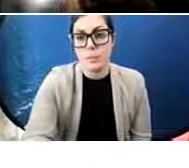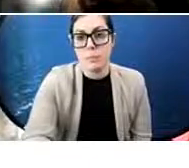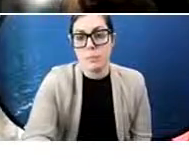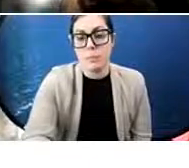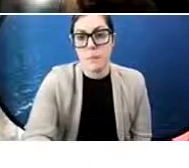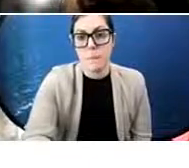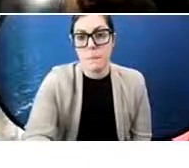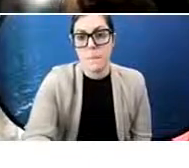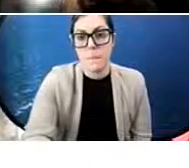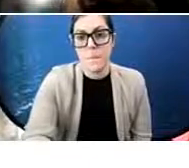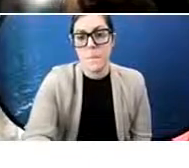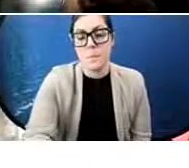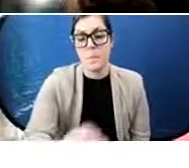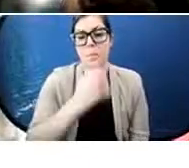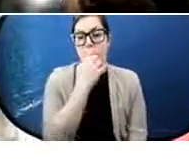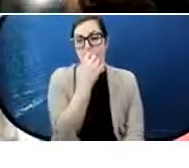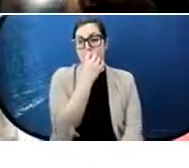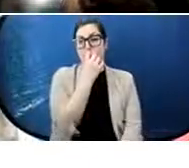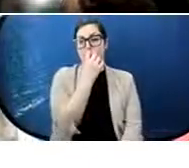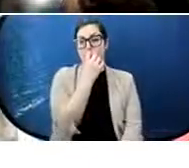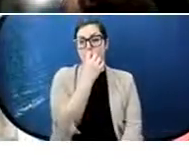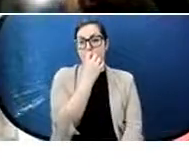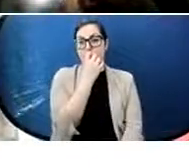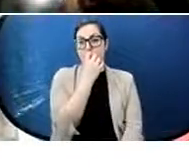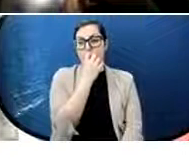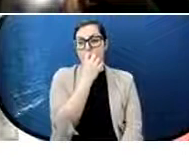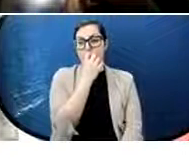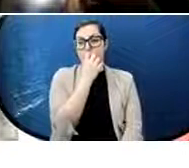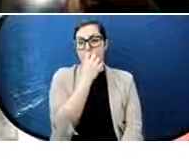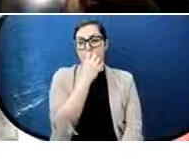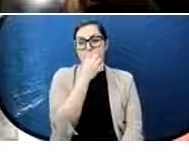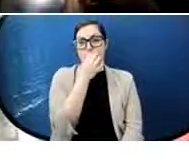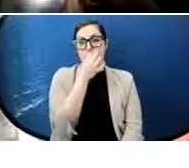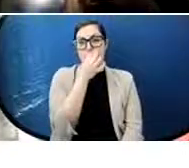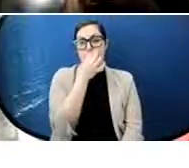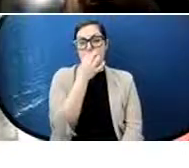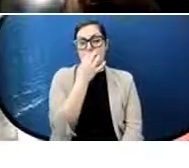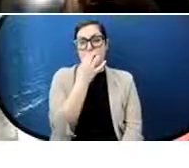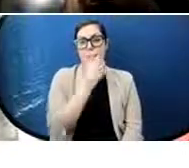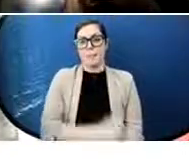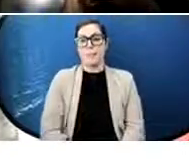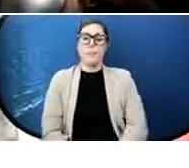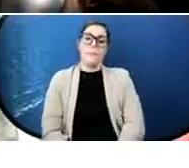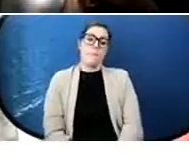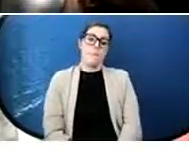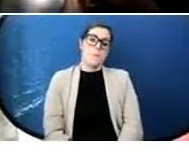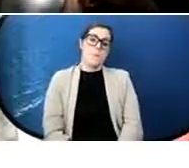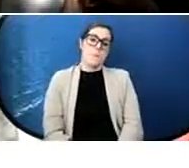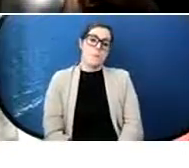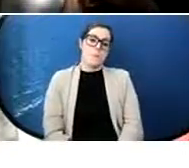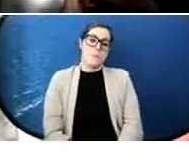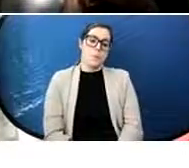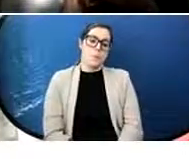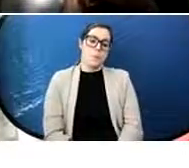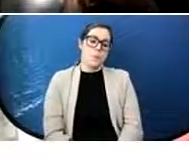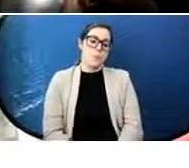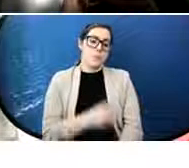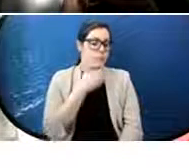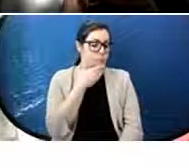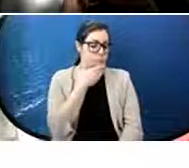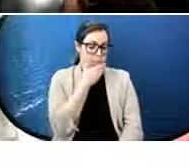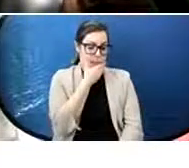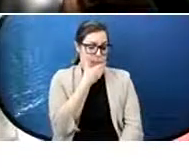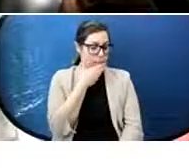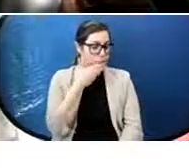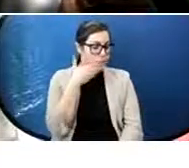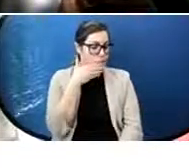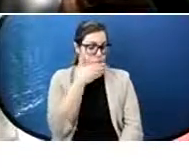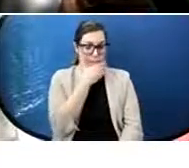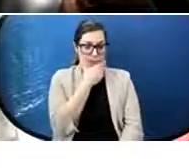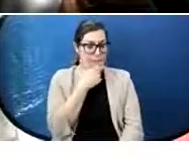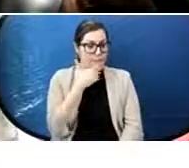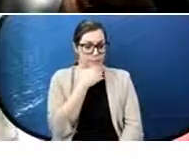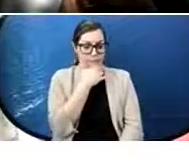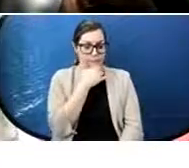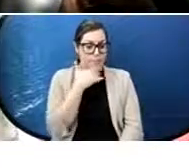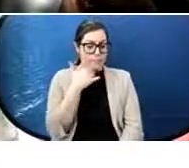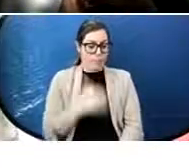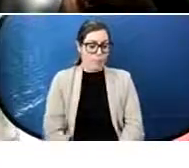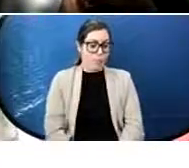let's see, you know, I think . . . I think, apologize that this only has this isn't